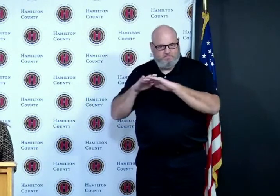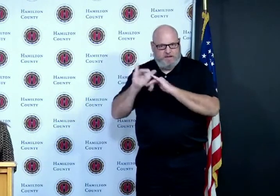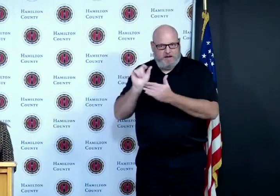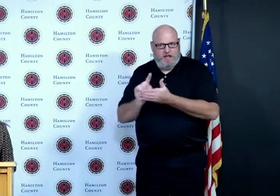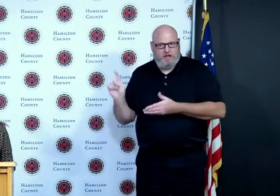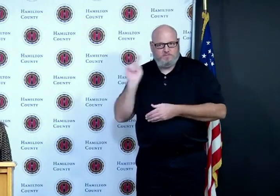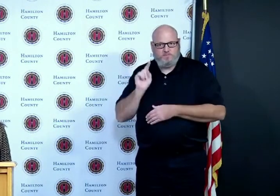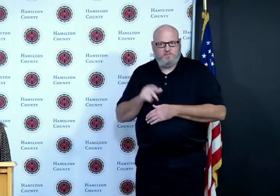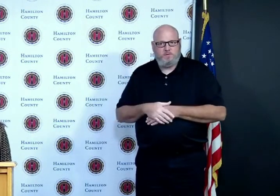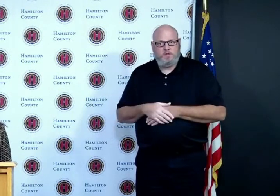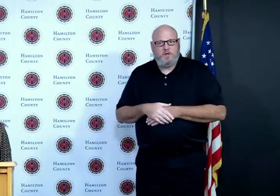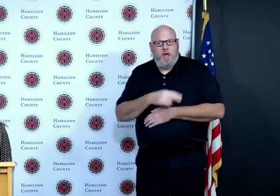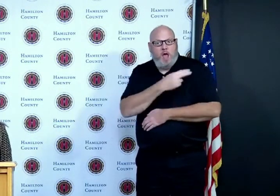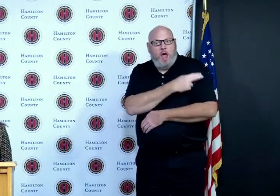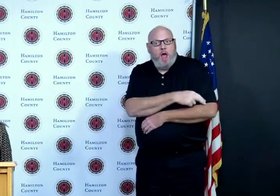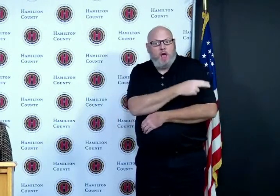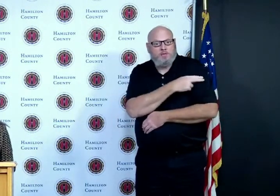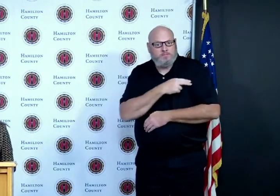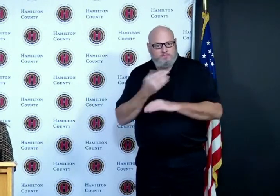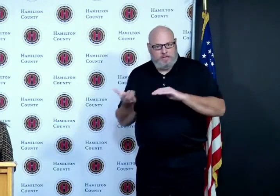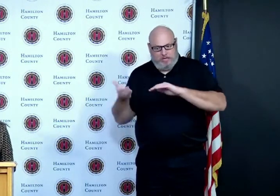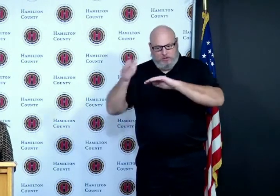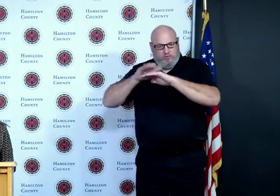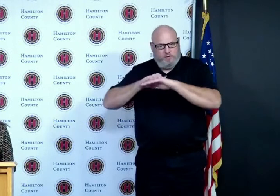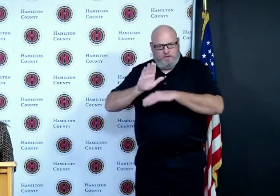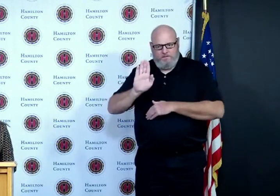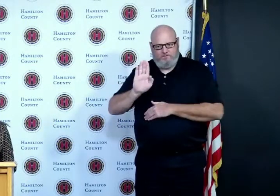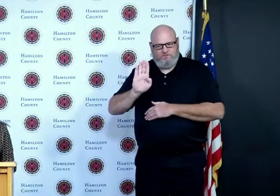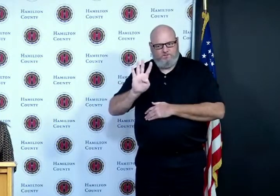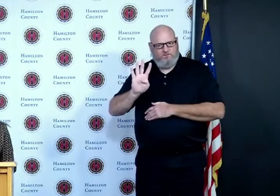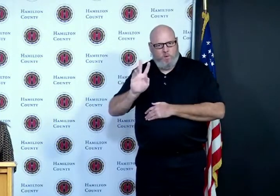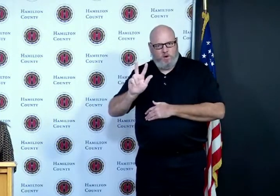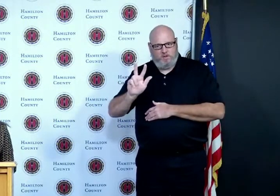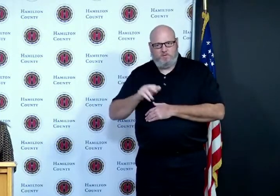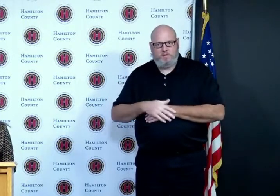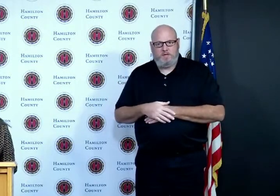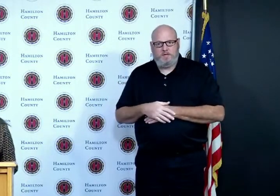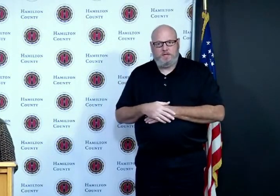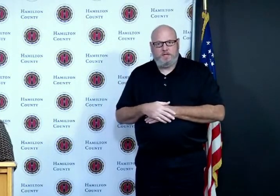of you that have been keeping track of this that number is very high